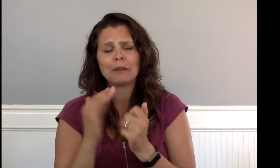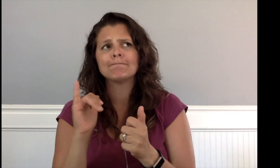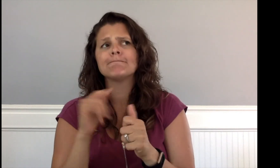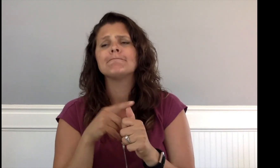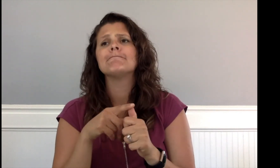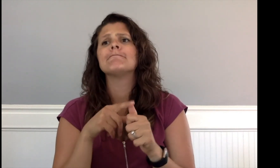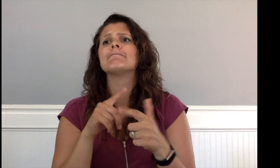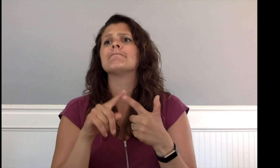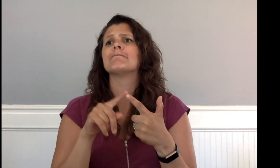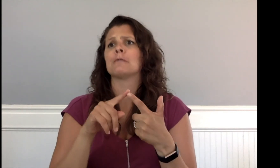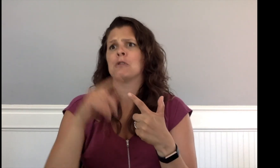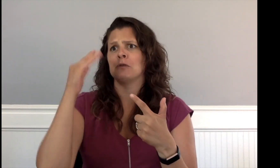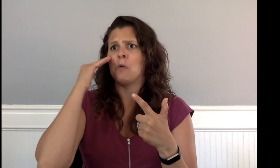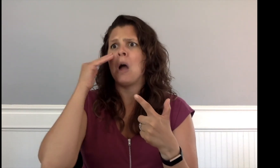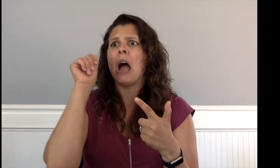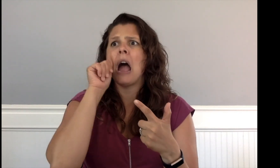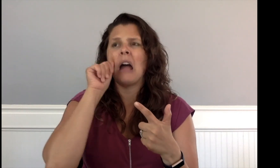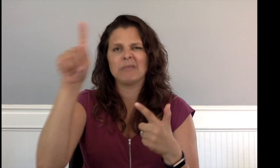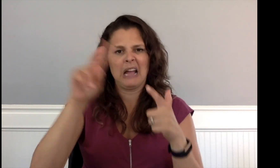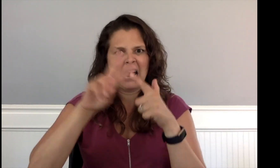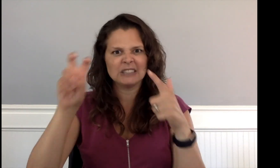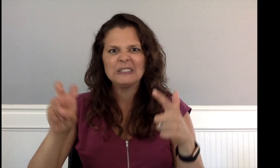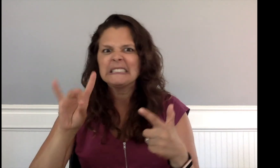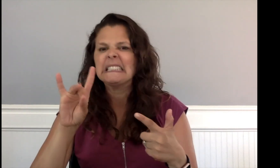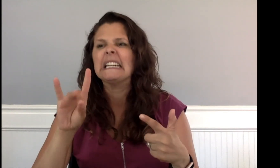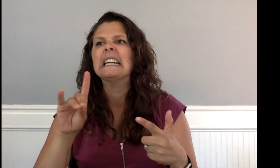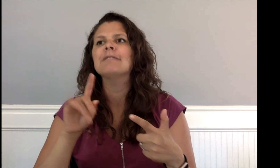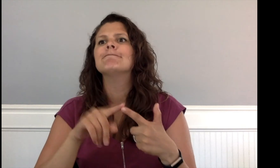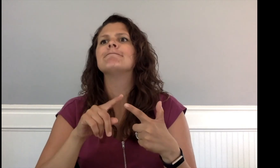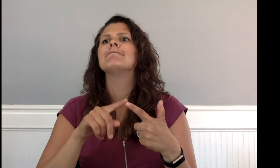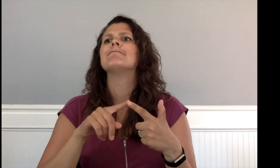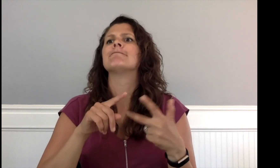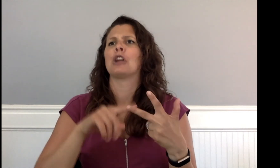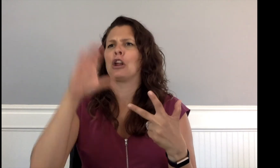for a book. And we know why Aggie was at the castle- she